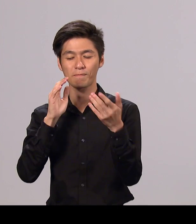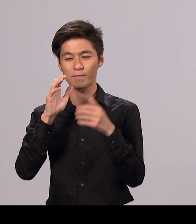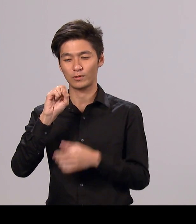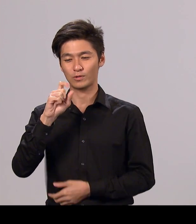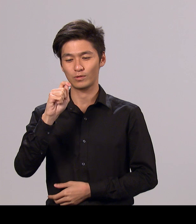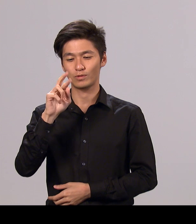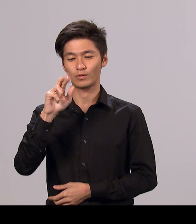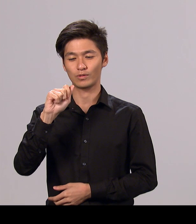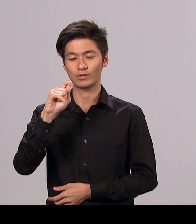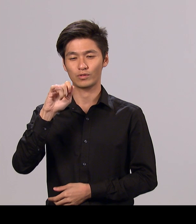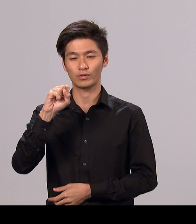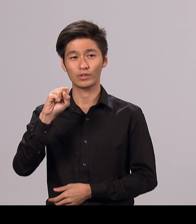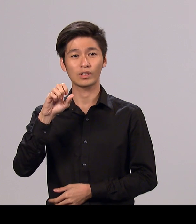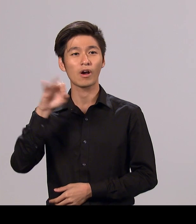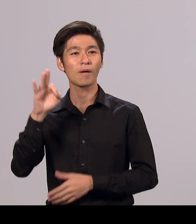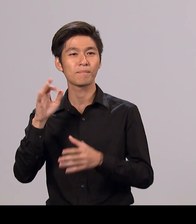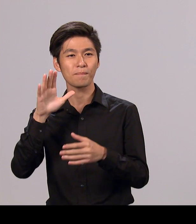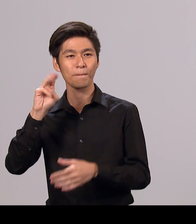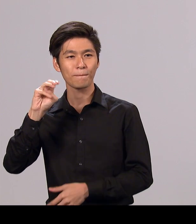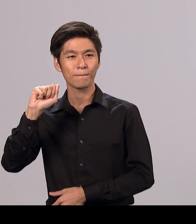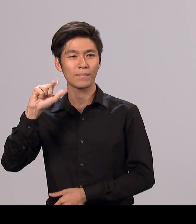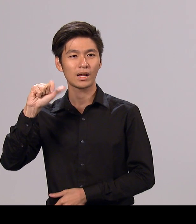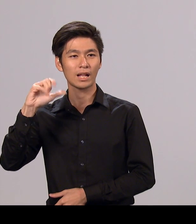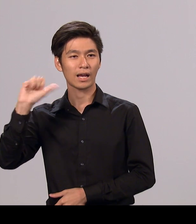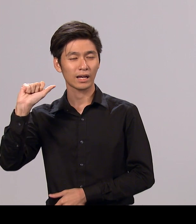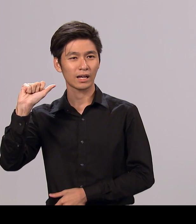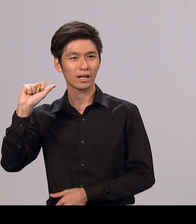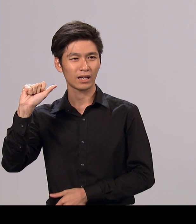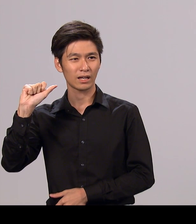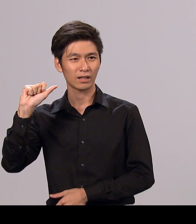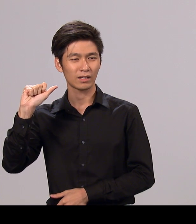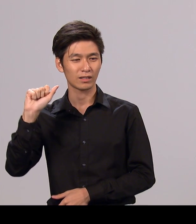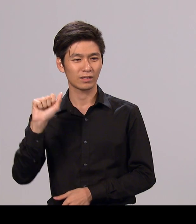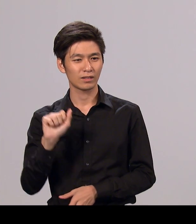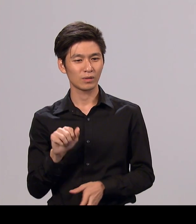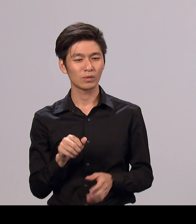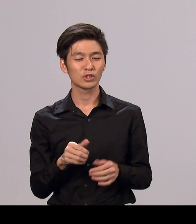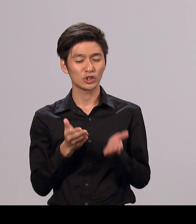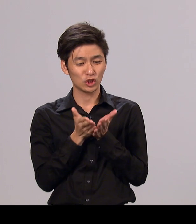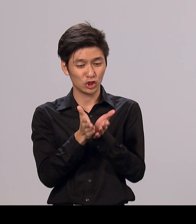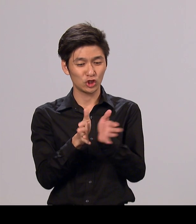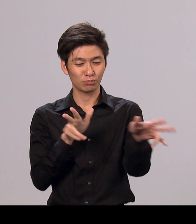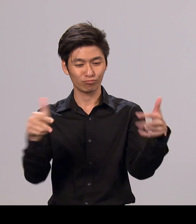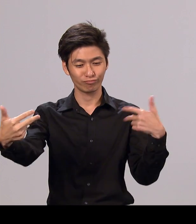Ships come from Europe, the Suez Canal, they come through the south, Straits of Malacca, pass Singapore,